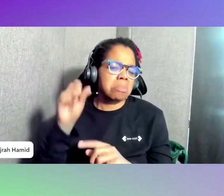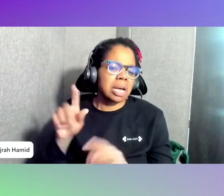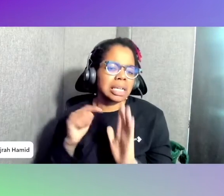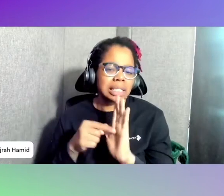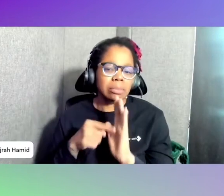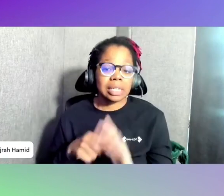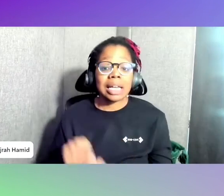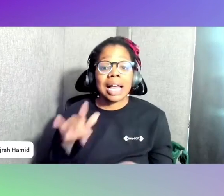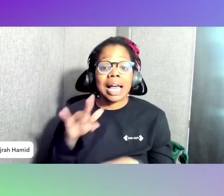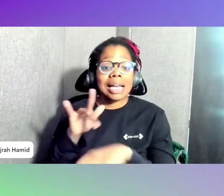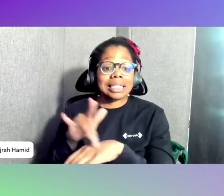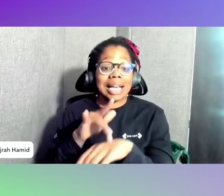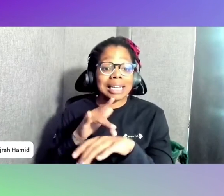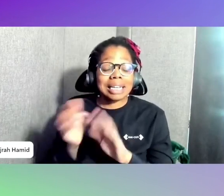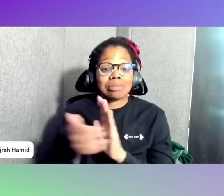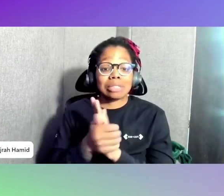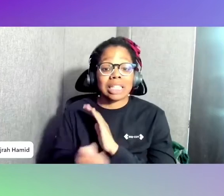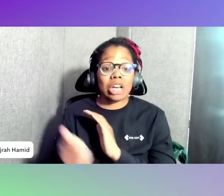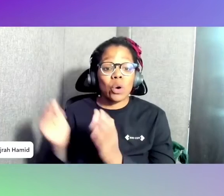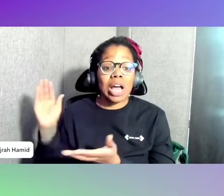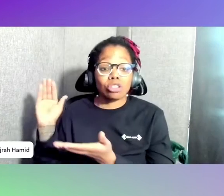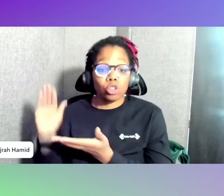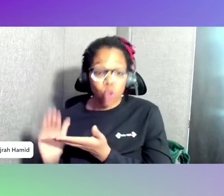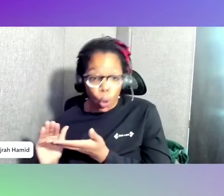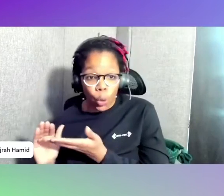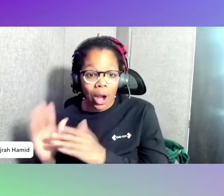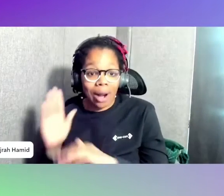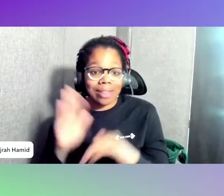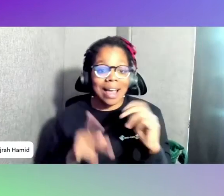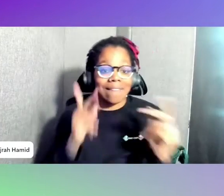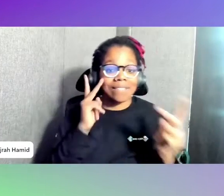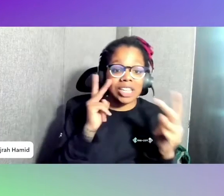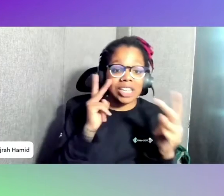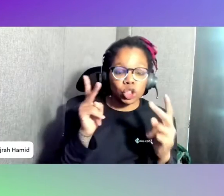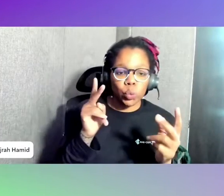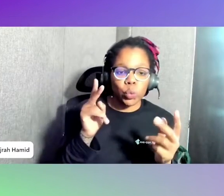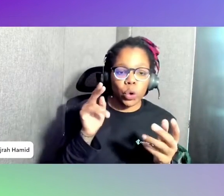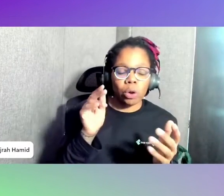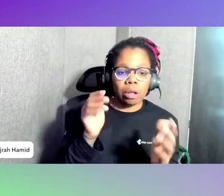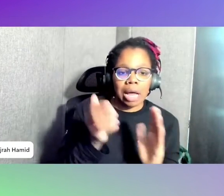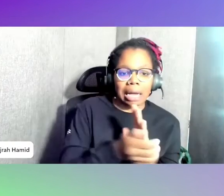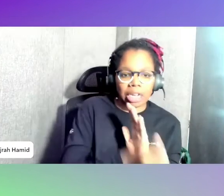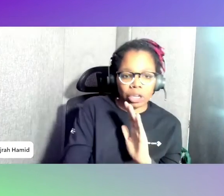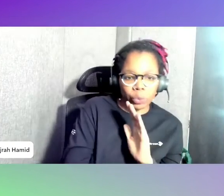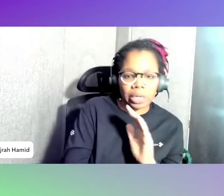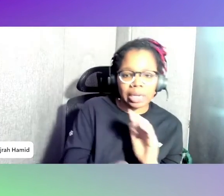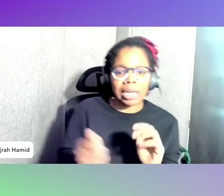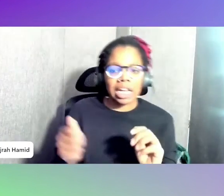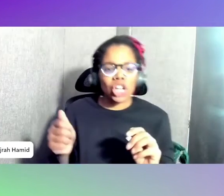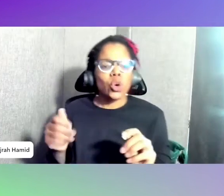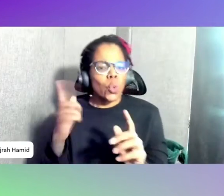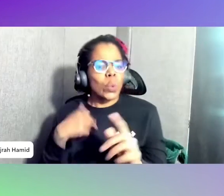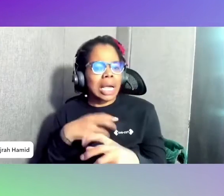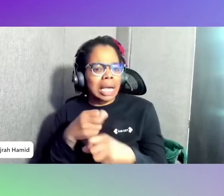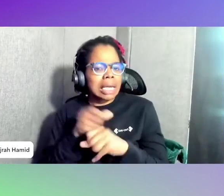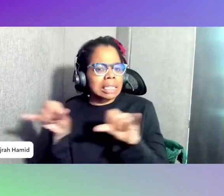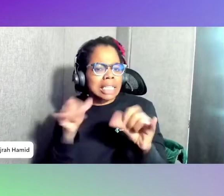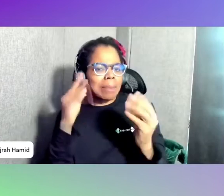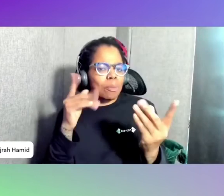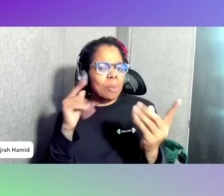and we've got some resources for you in our TinyURL, but just to give you a couple examples. Tactile acuity is